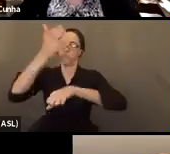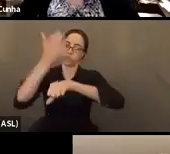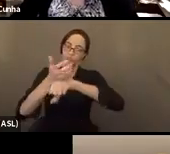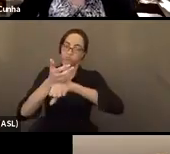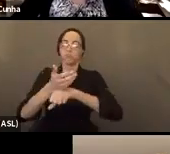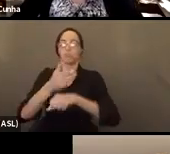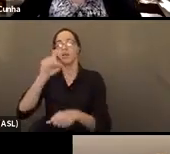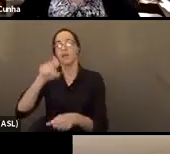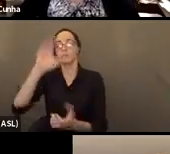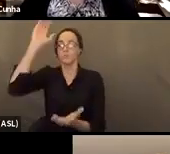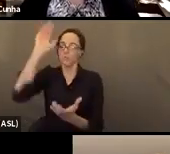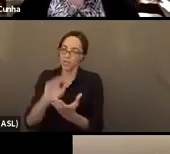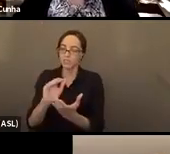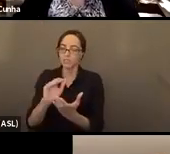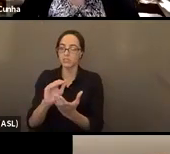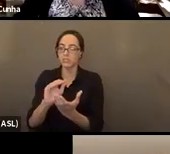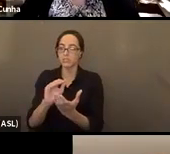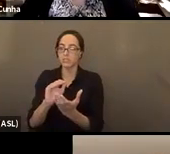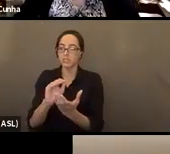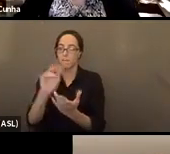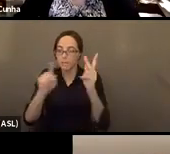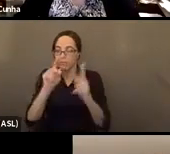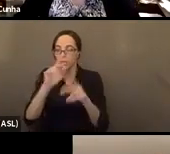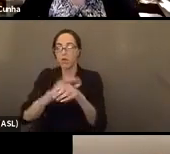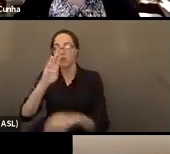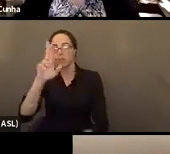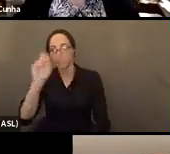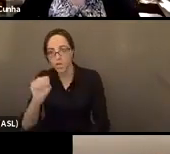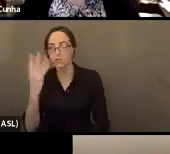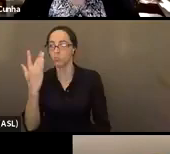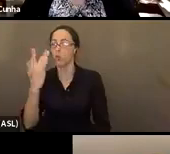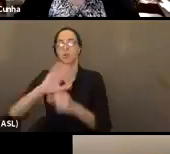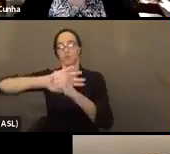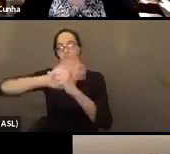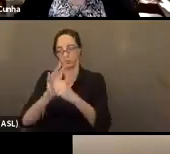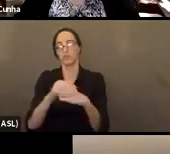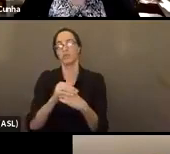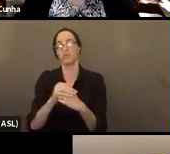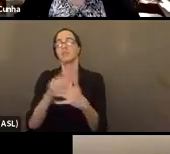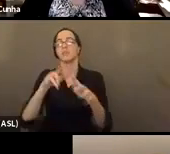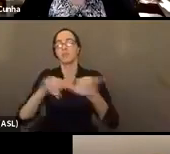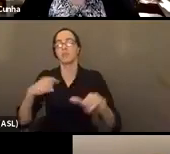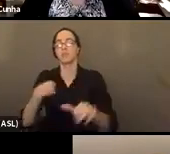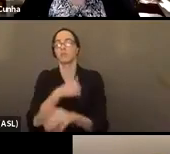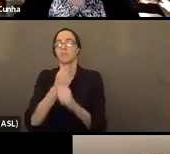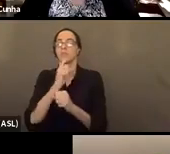still make sure everyone gets there where they need to go safely all team members have their